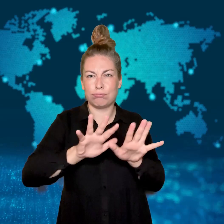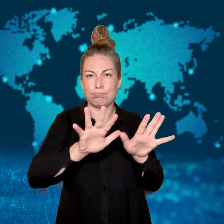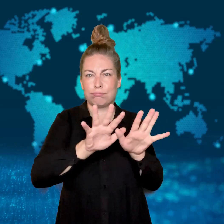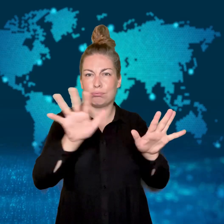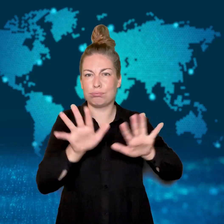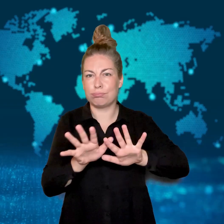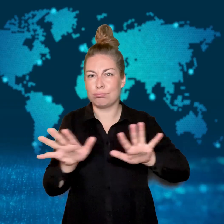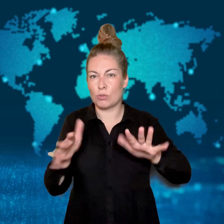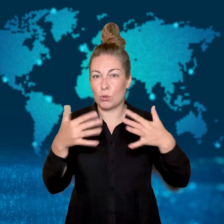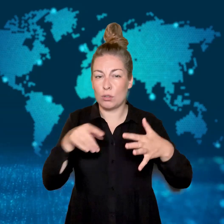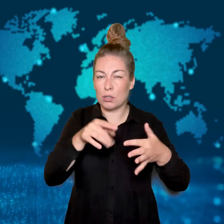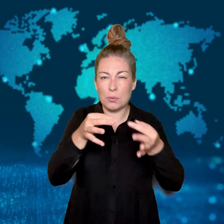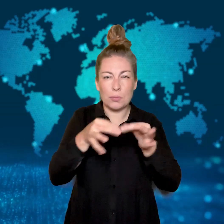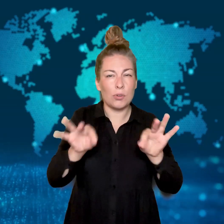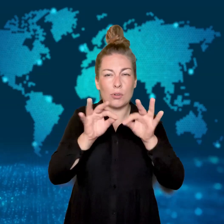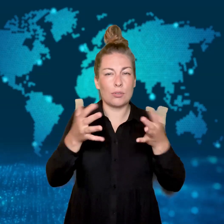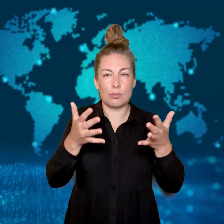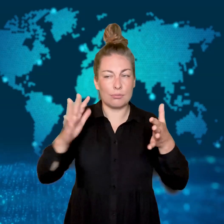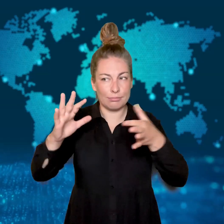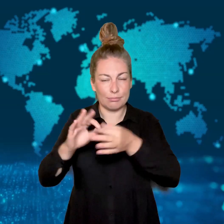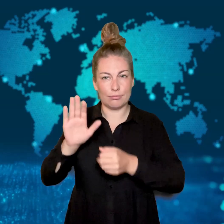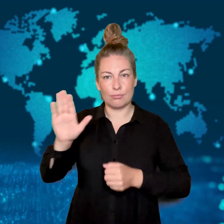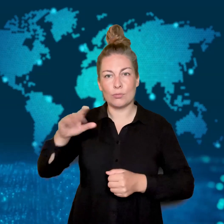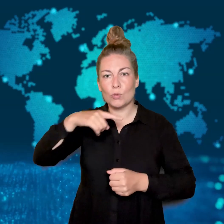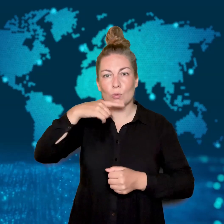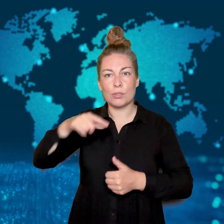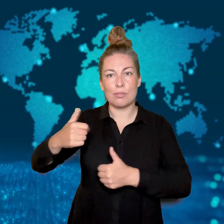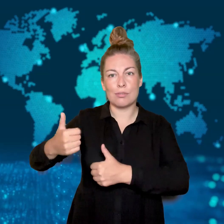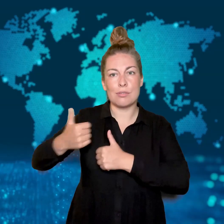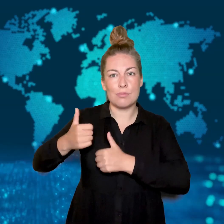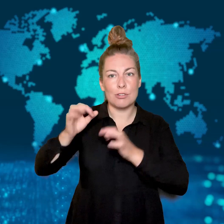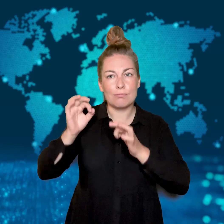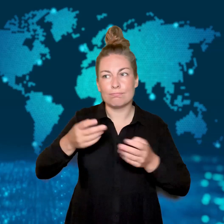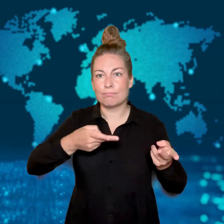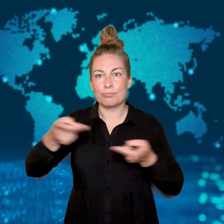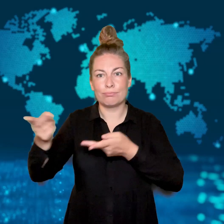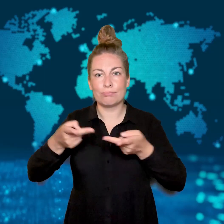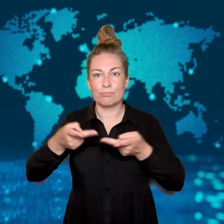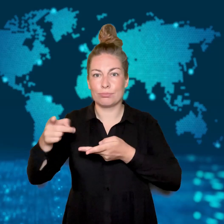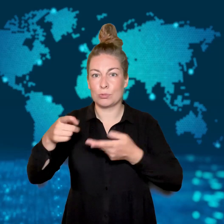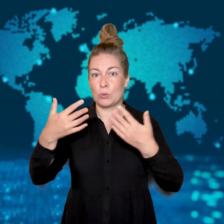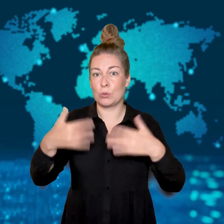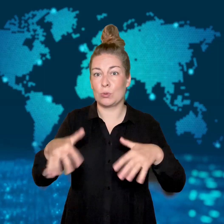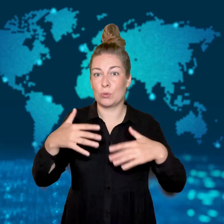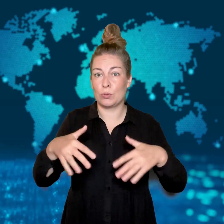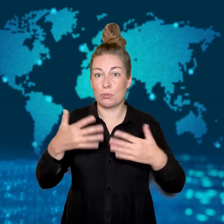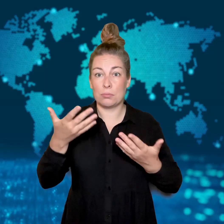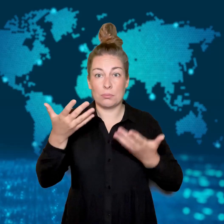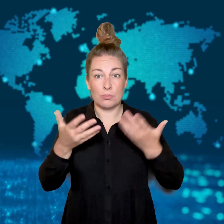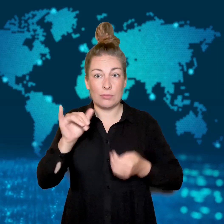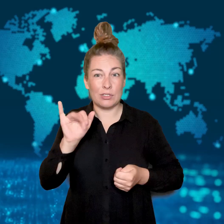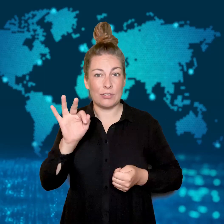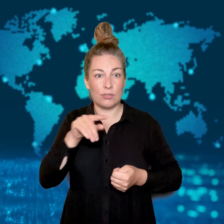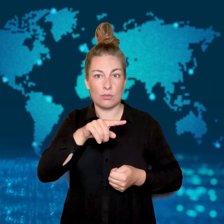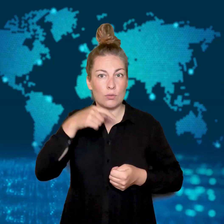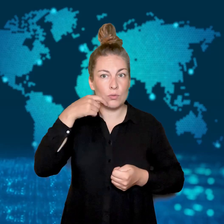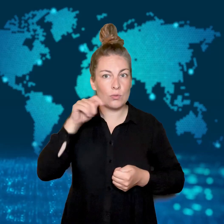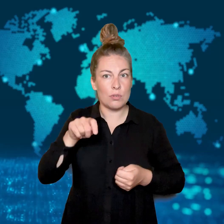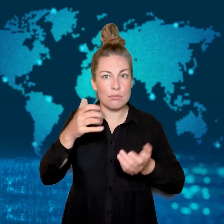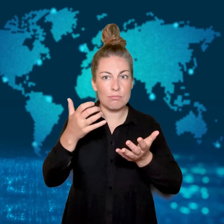Tokmak is a rail hub that is essential to supplies for the Russian troops.